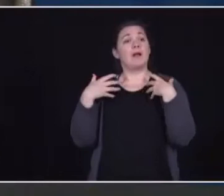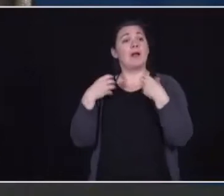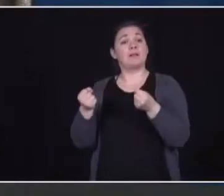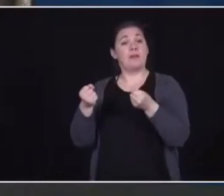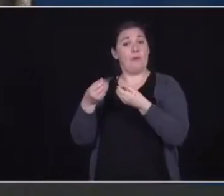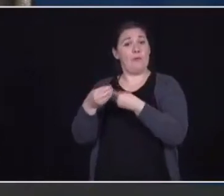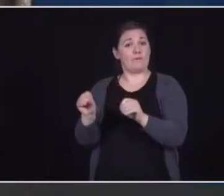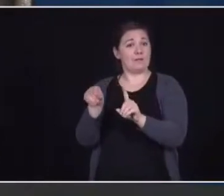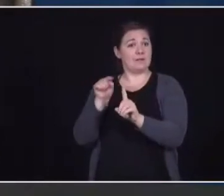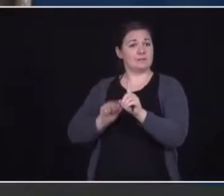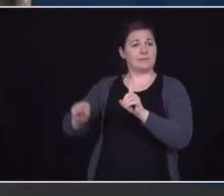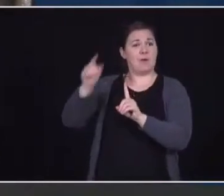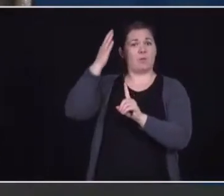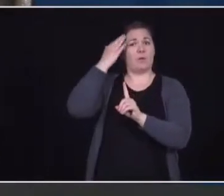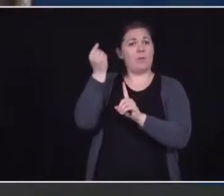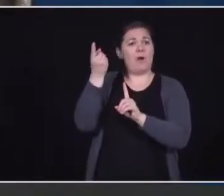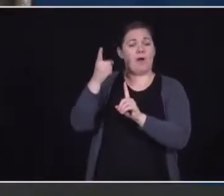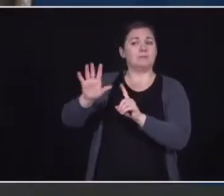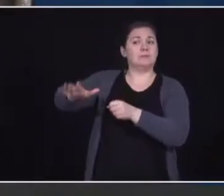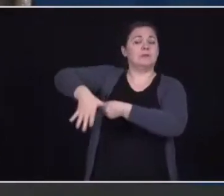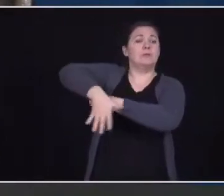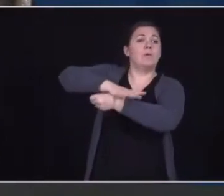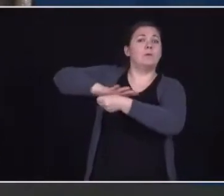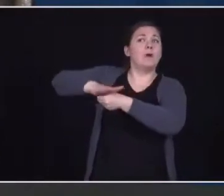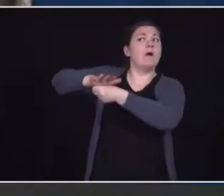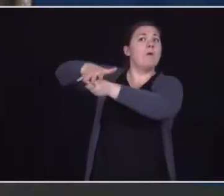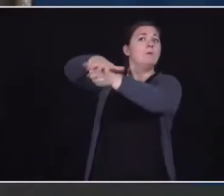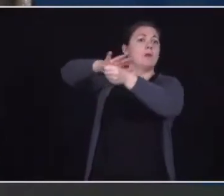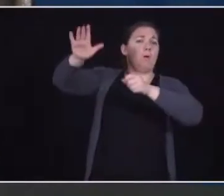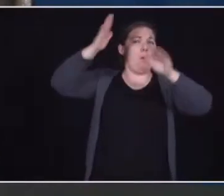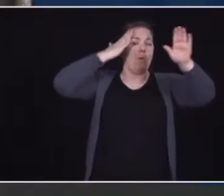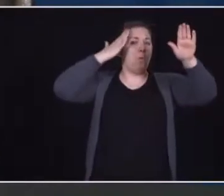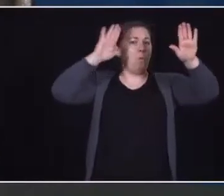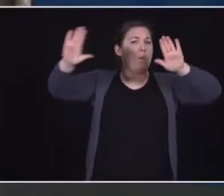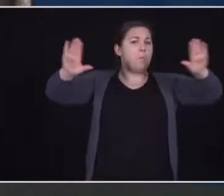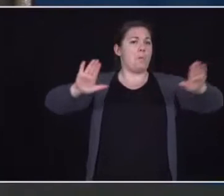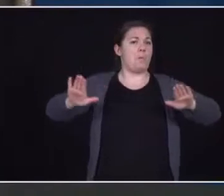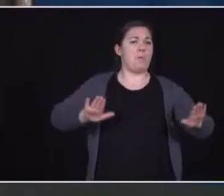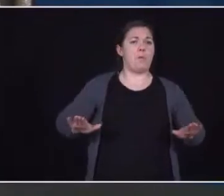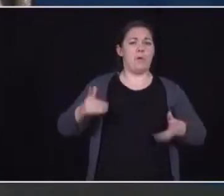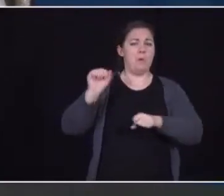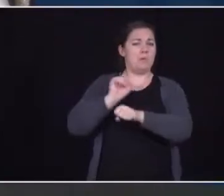planned and coordinated through the local public health units. In the local public health units have a very